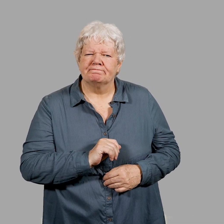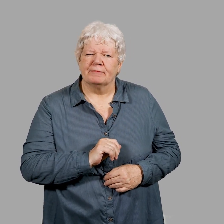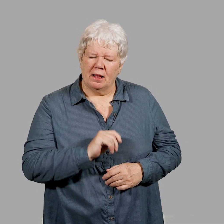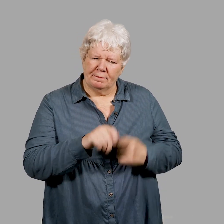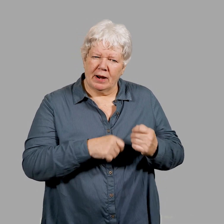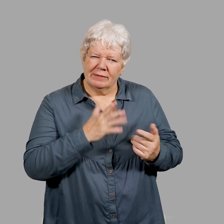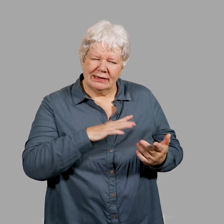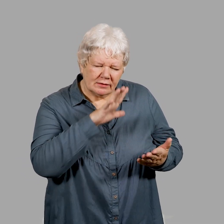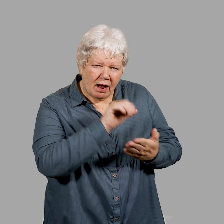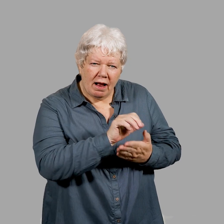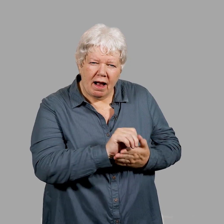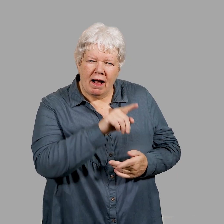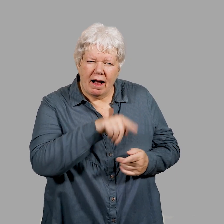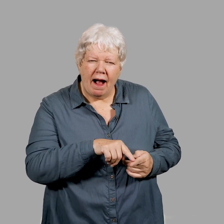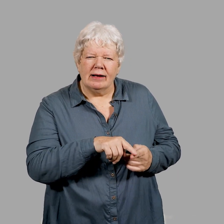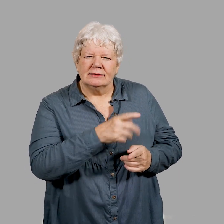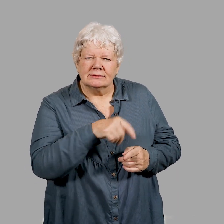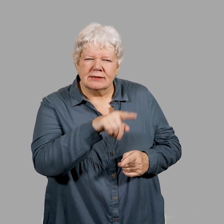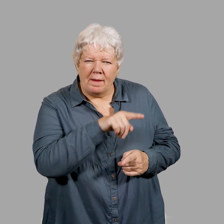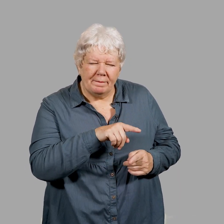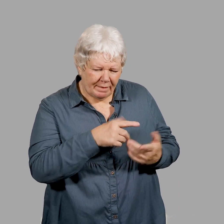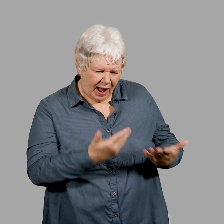Identify and undertake steps necessary to